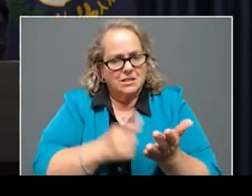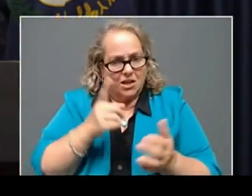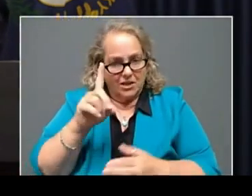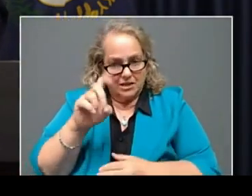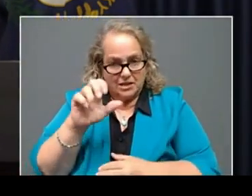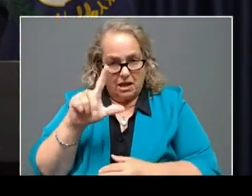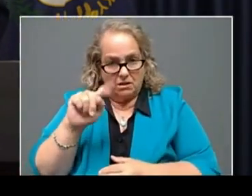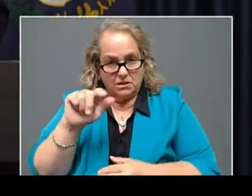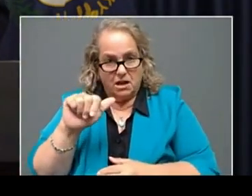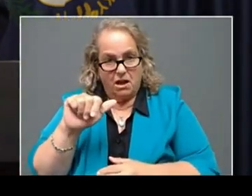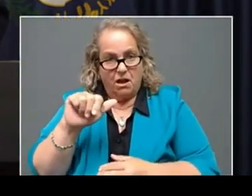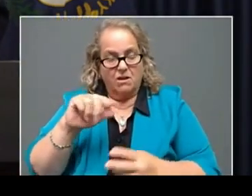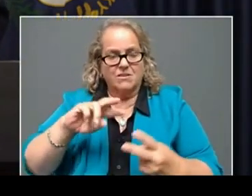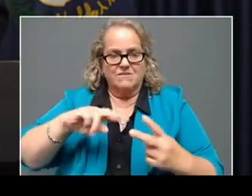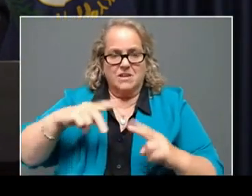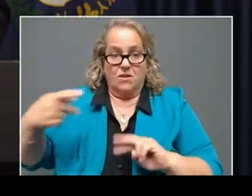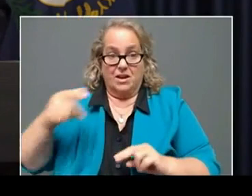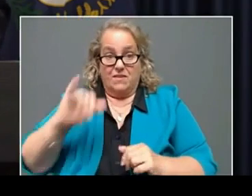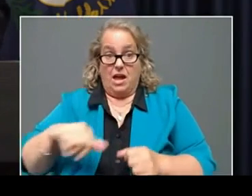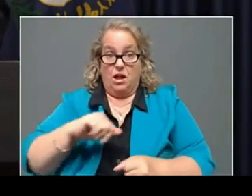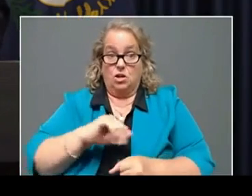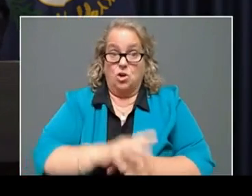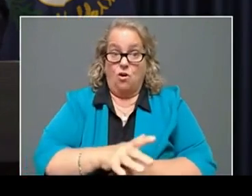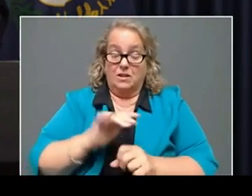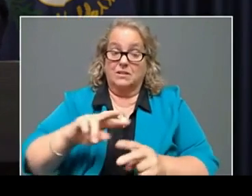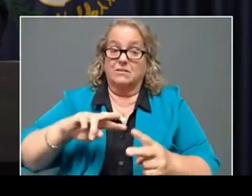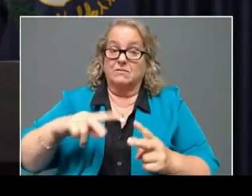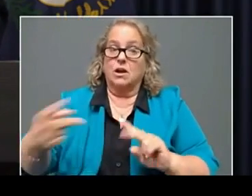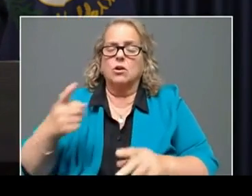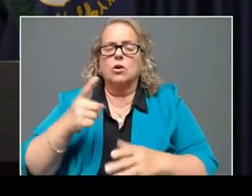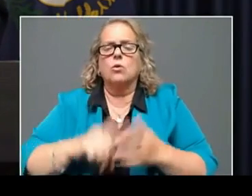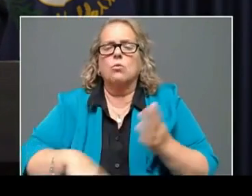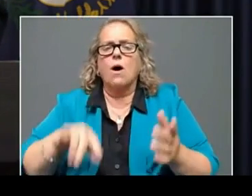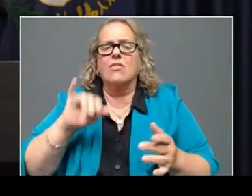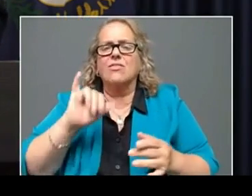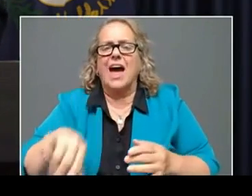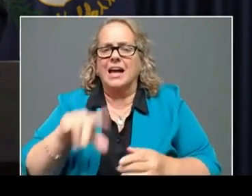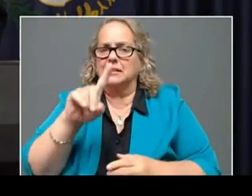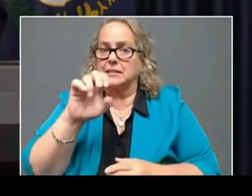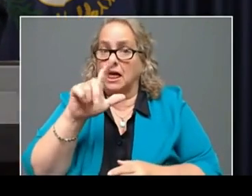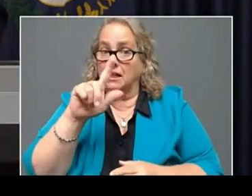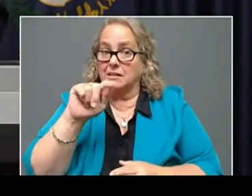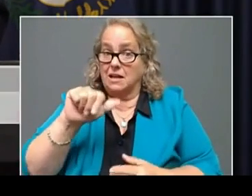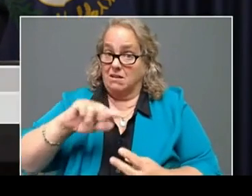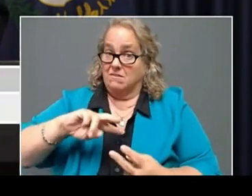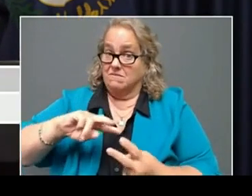it is doing across the nation and what we are seeing here in Kentucky. Some